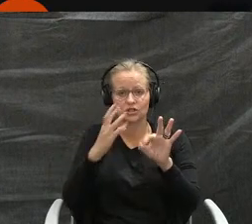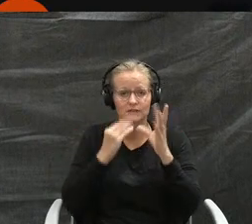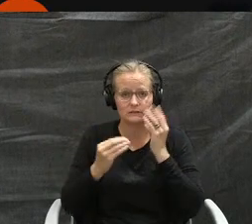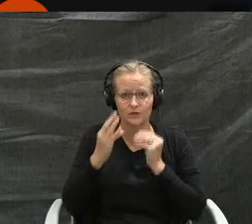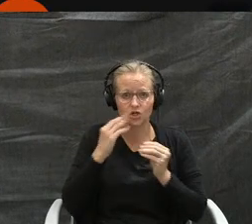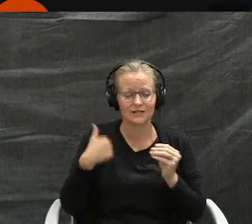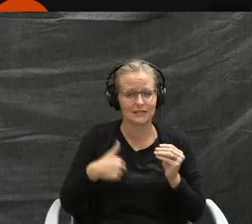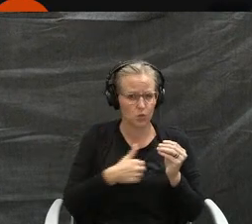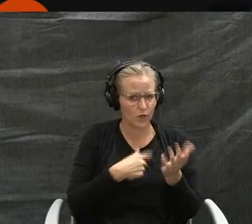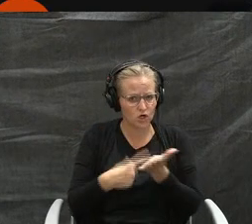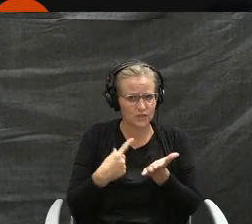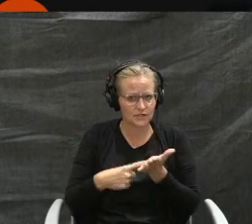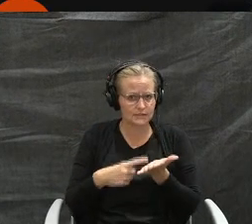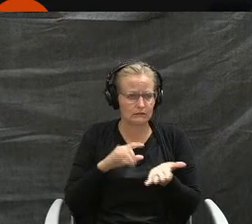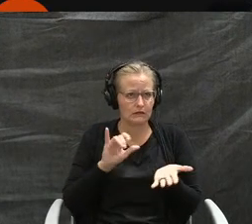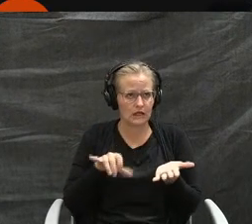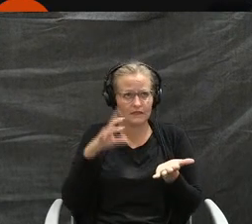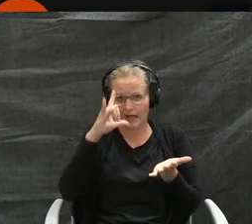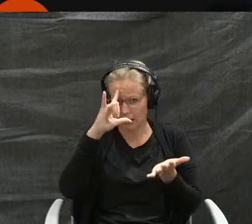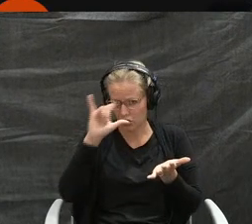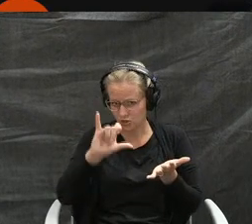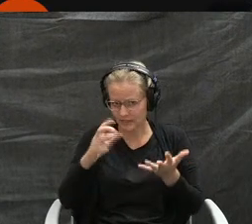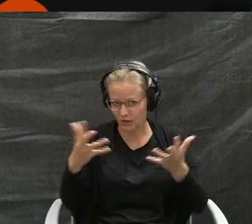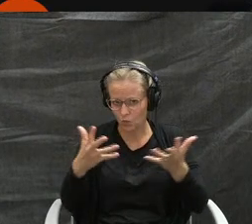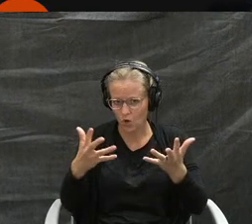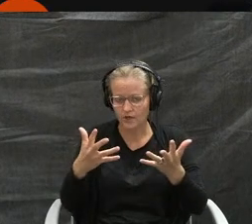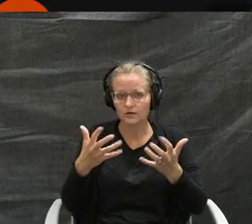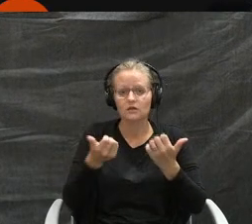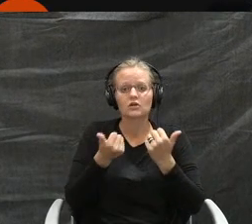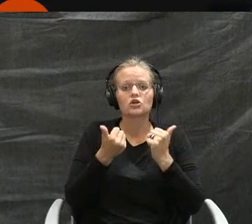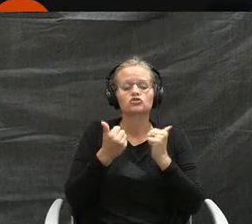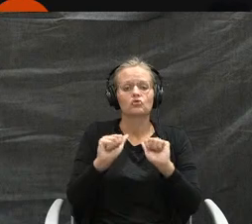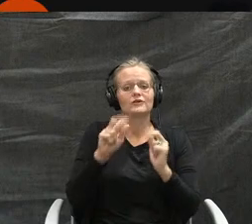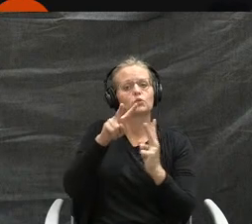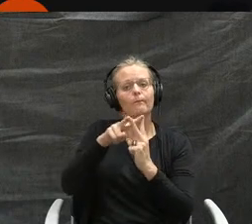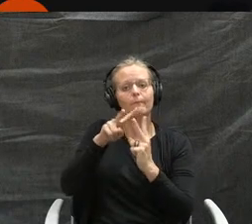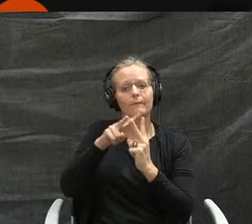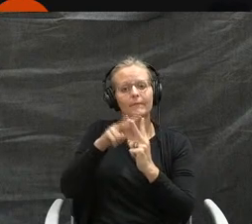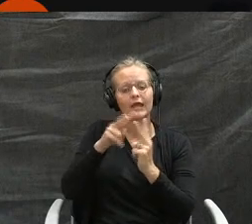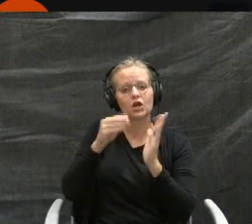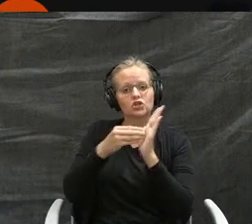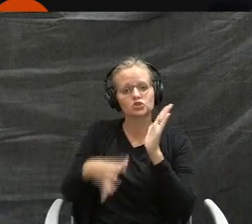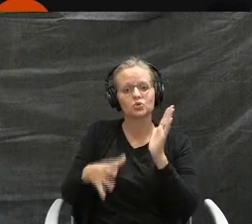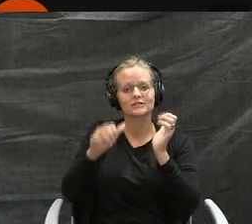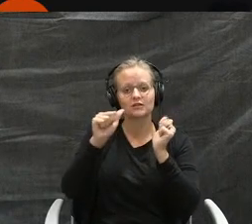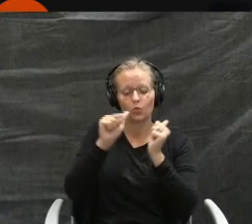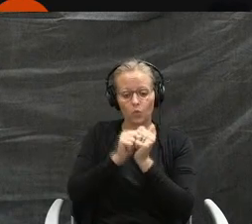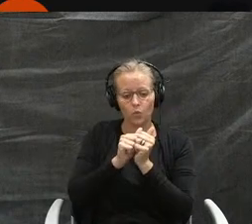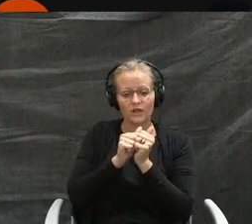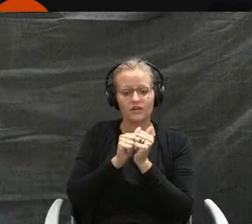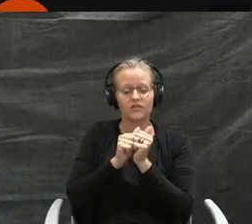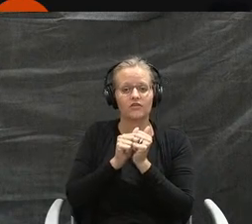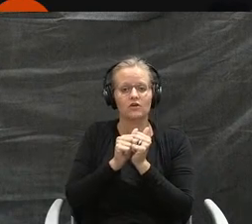look like. Pairing students of in different age levels for authentic language experiences with just one of those ways that